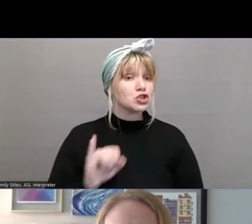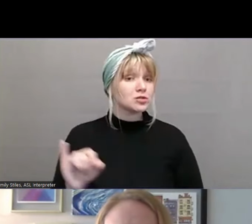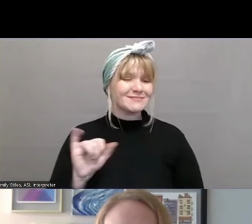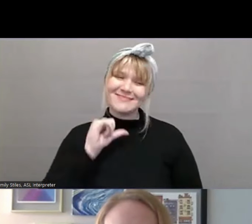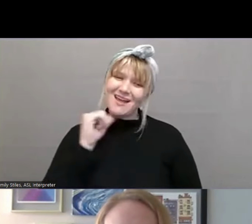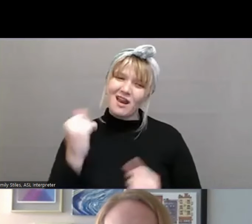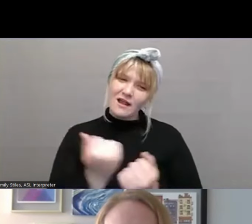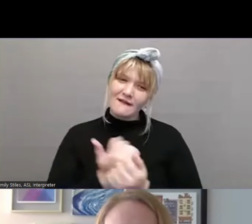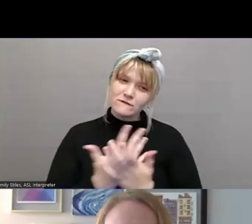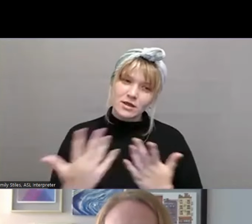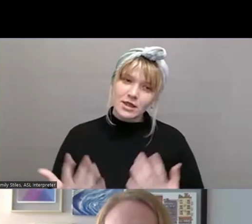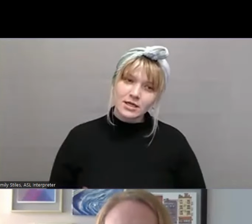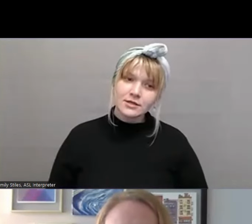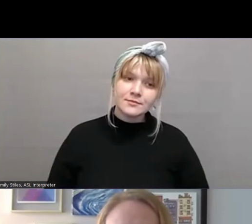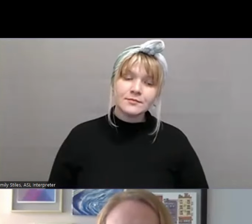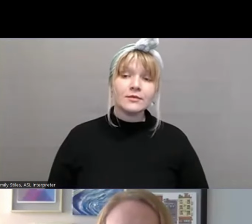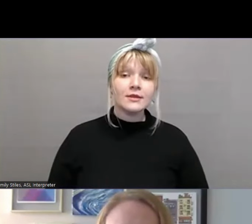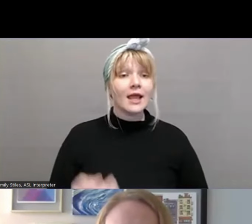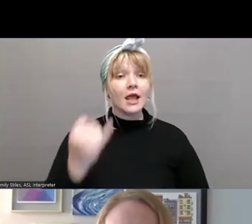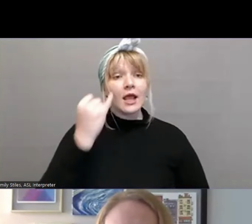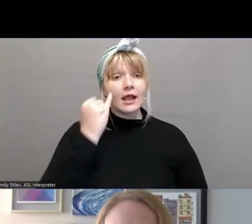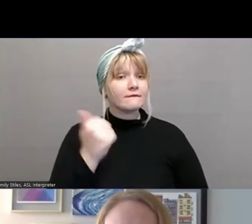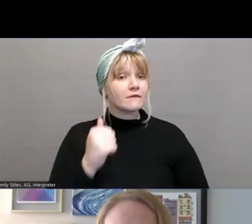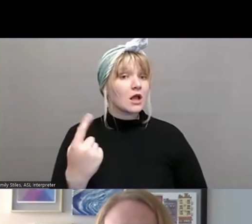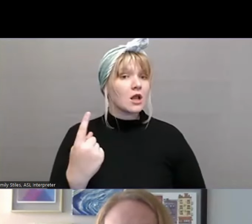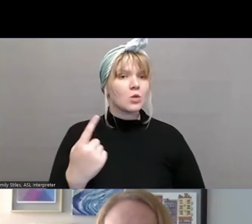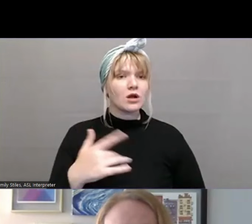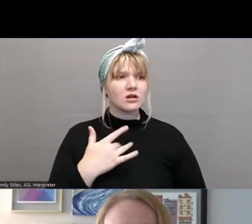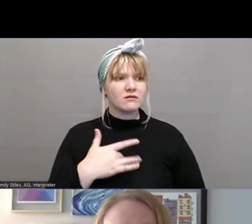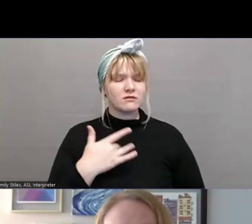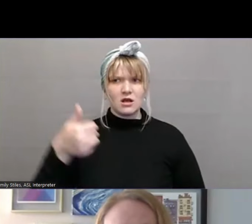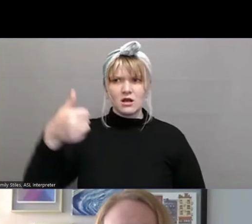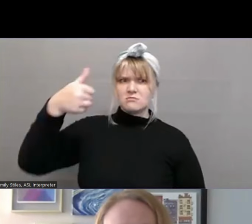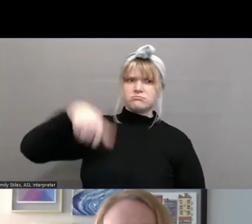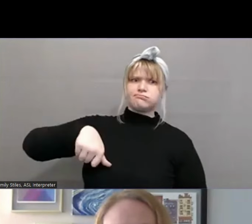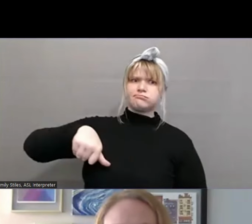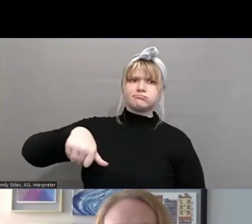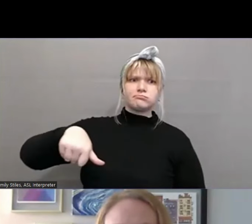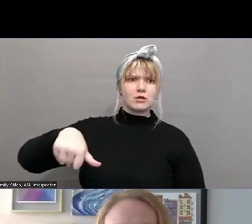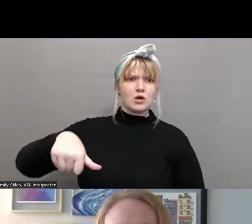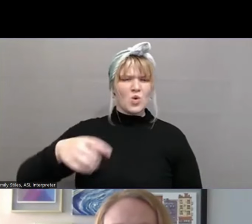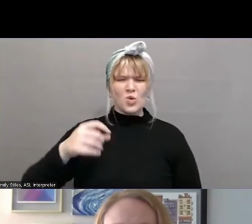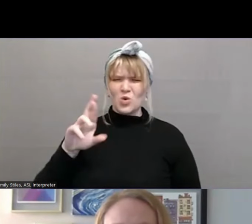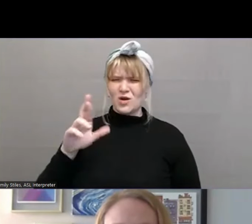If anybody is ever denied or has questions about whether something is covered, there